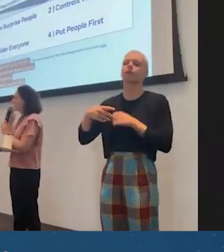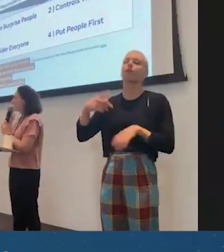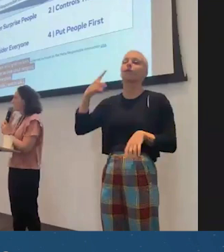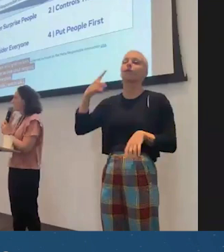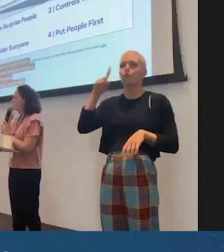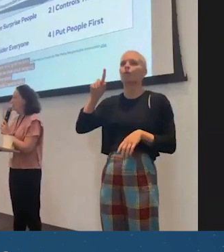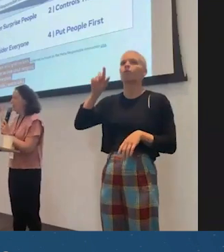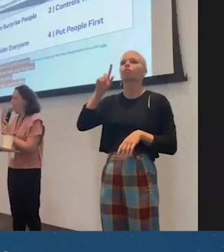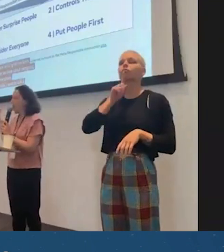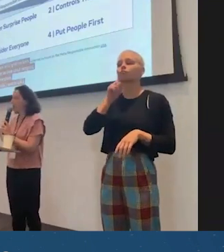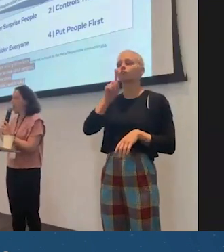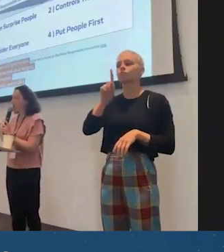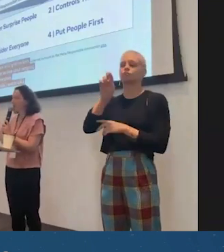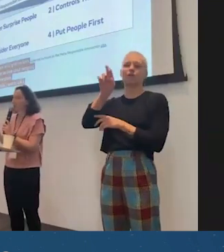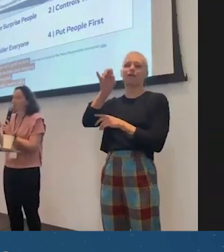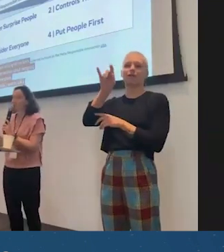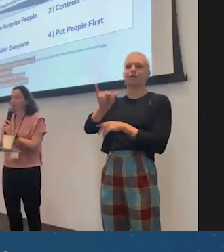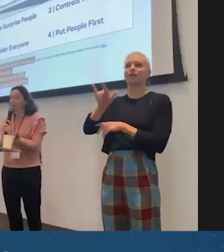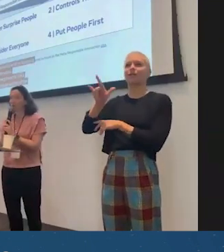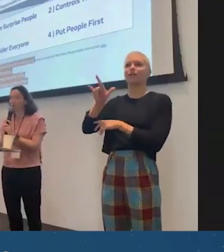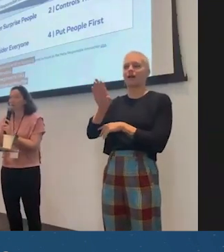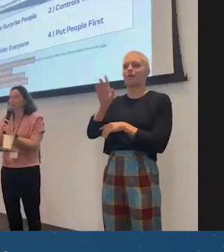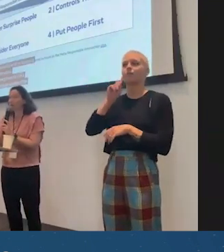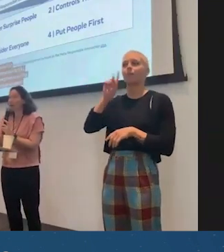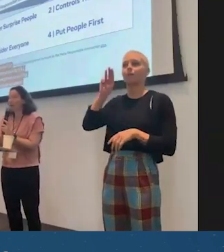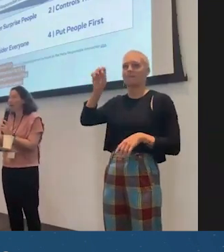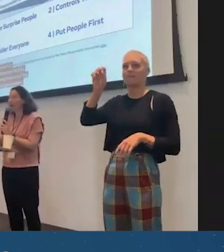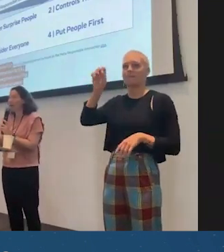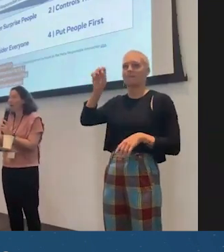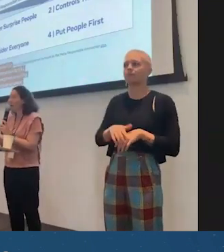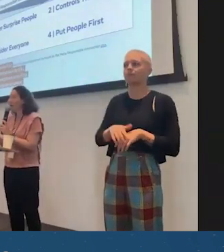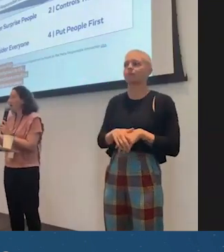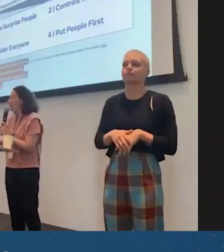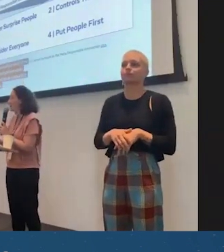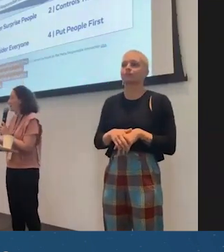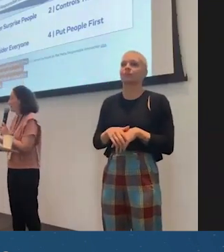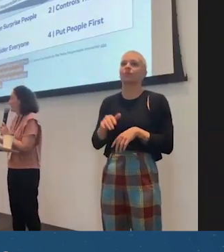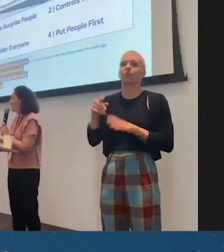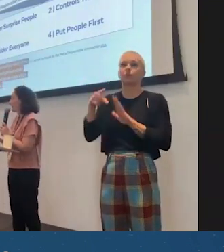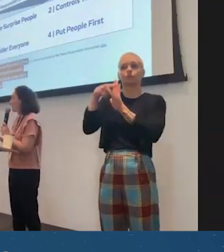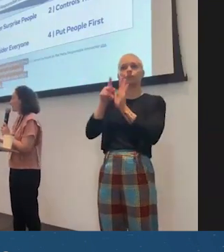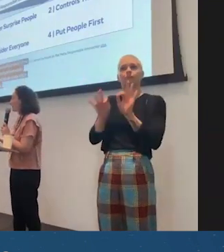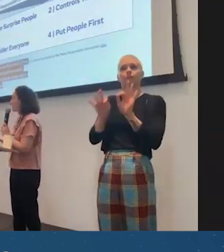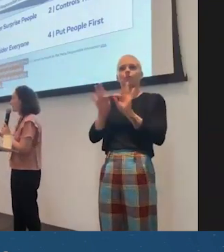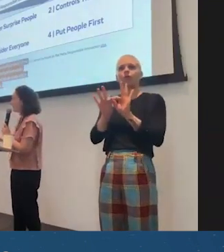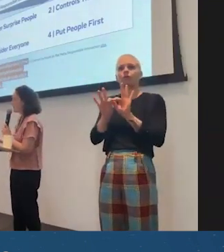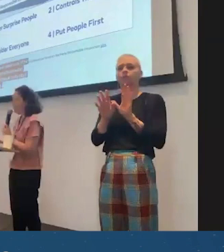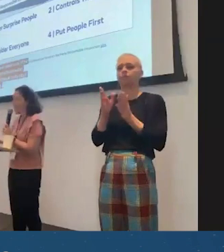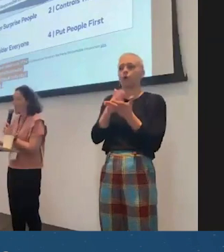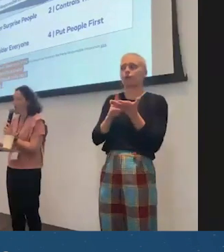think that's an important component of this and an important component of why I'm grateful to be here today to talk to you guys about some of this work